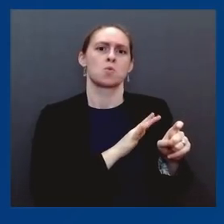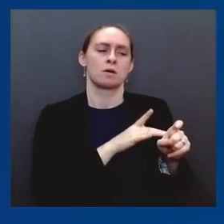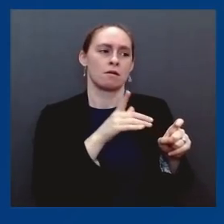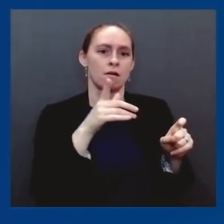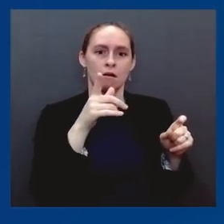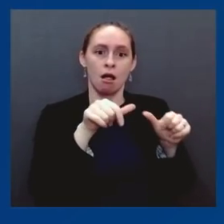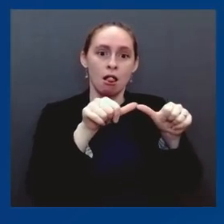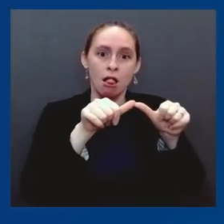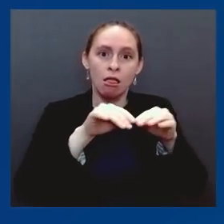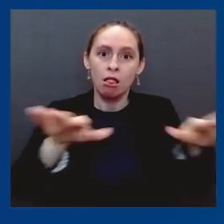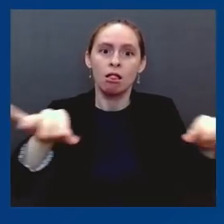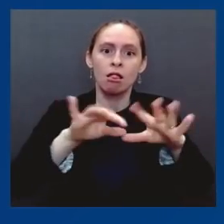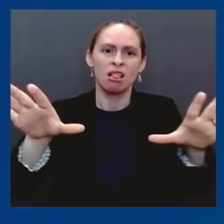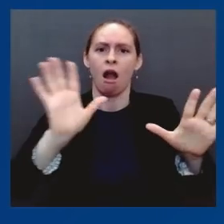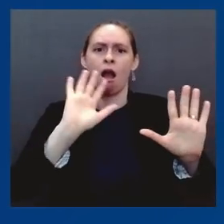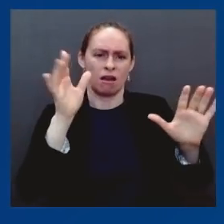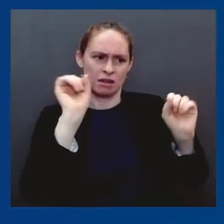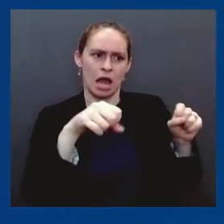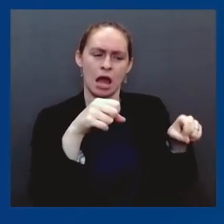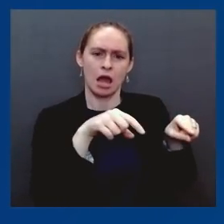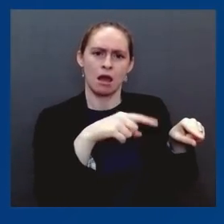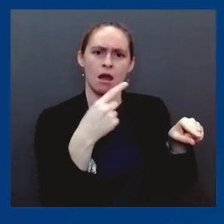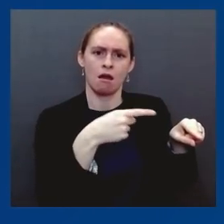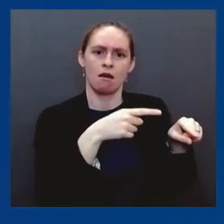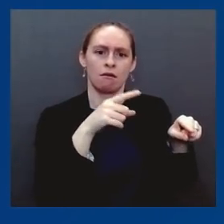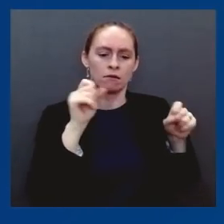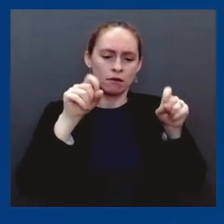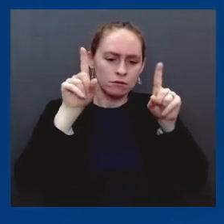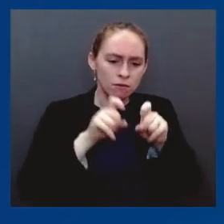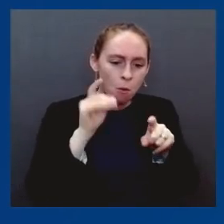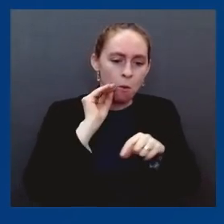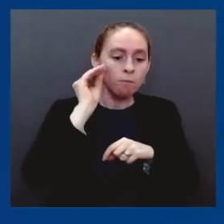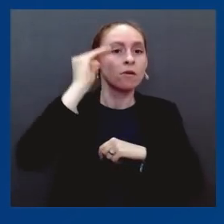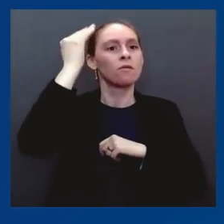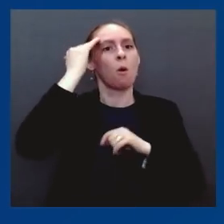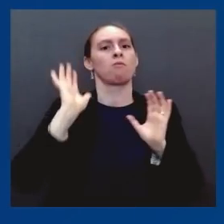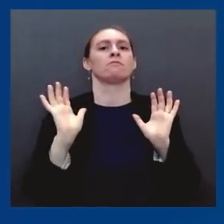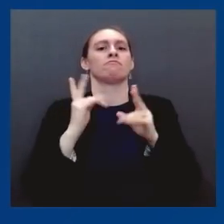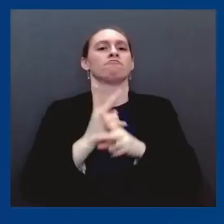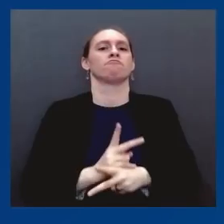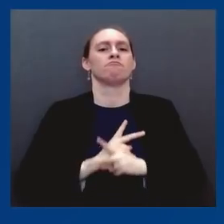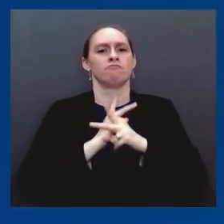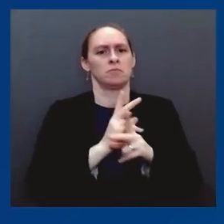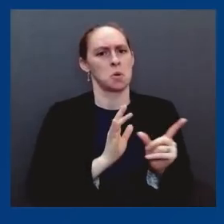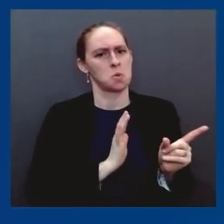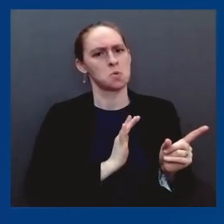Dr. Fauci: Well, I think you said it very well, Jeff. When you're dealing with an antigen test,